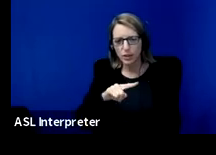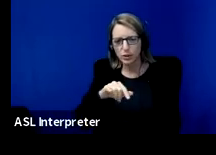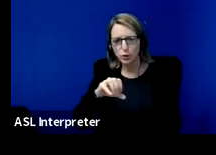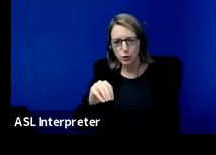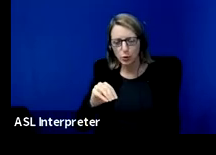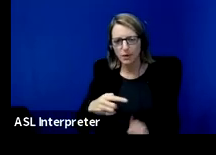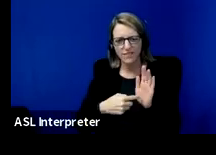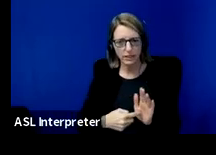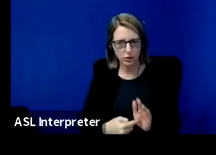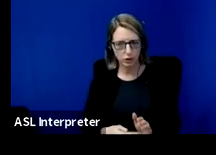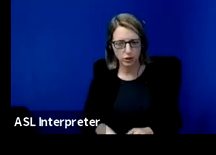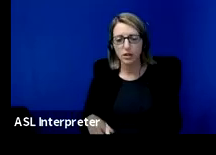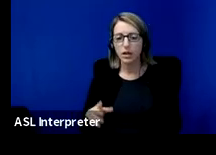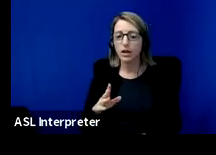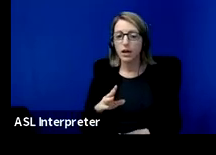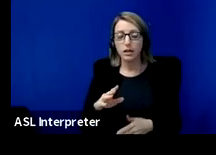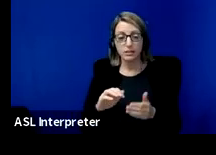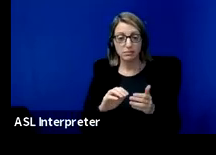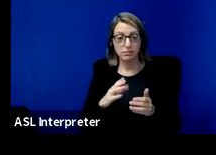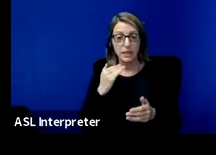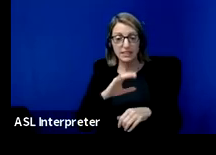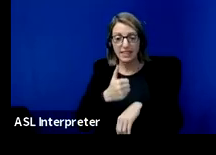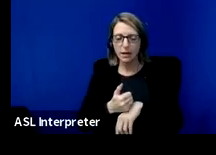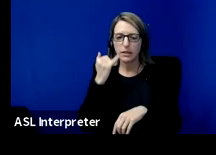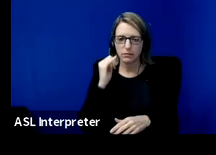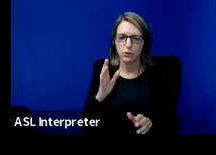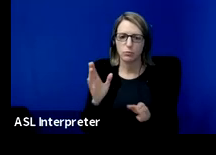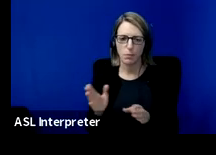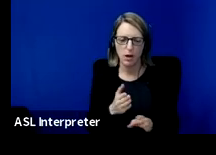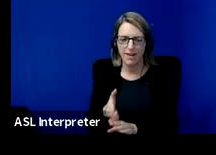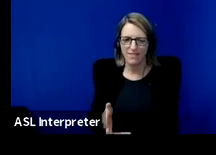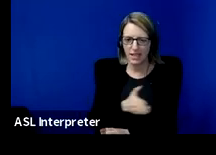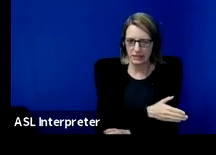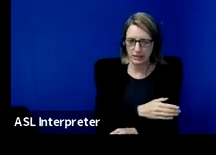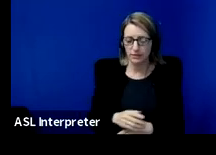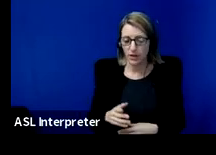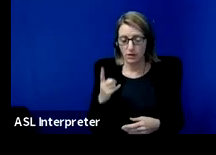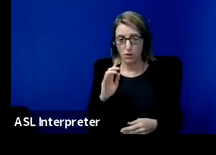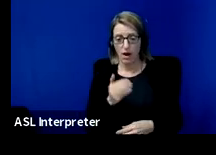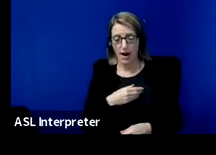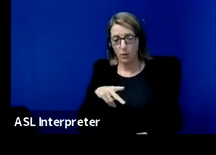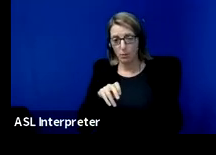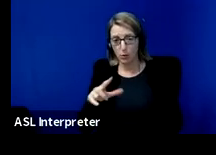ESD 113 - Andrew Hickman: Zoom polls are best setup. If you do it in advance. Now for our poll. Today we're going to ask